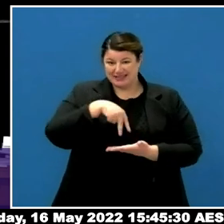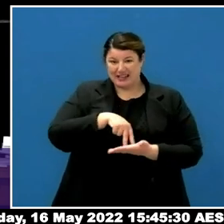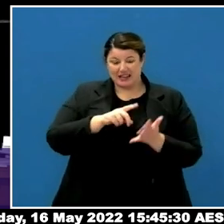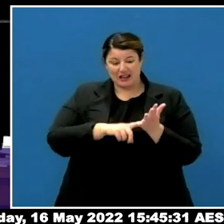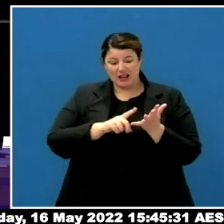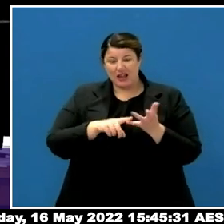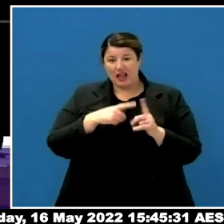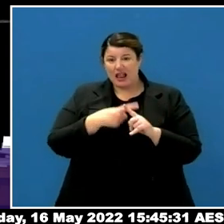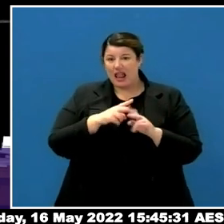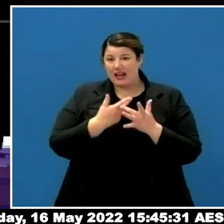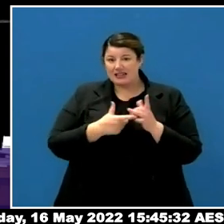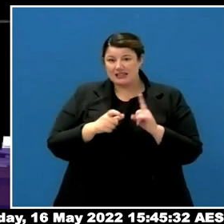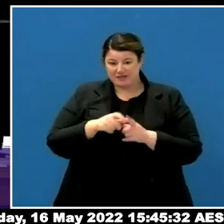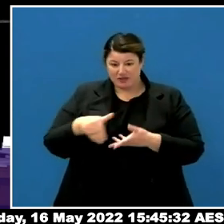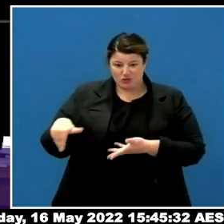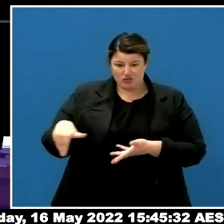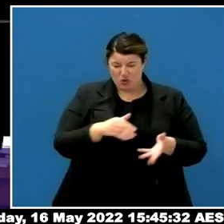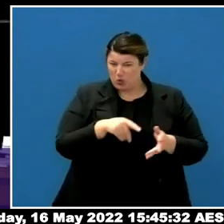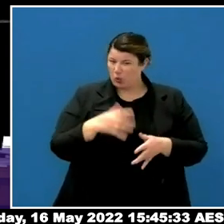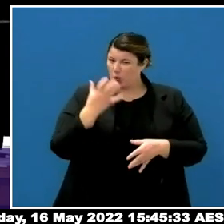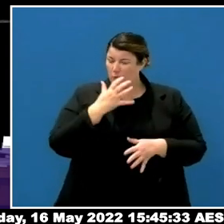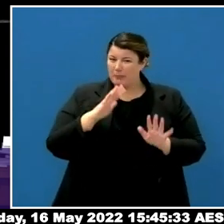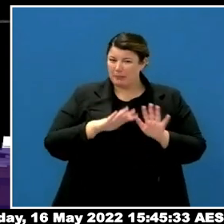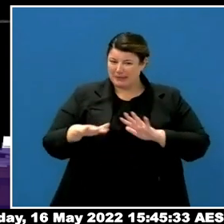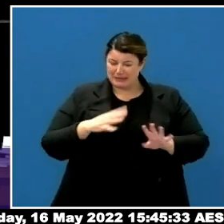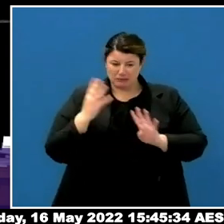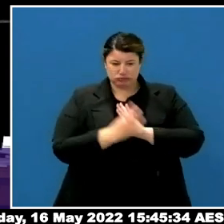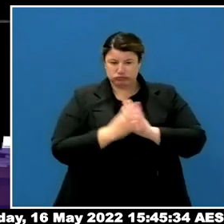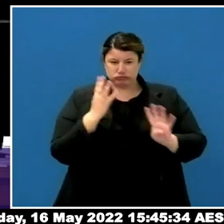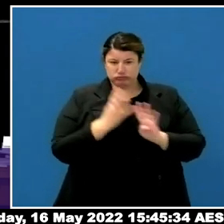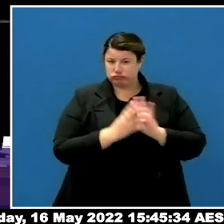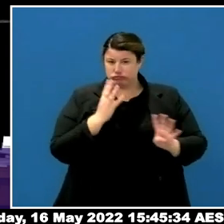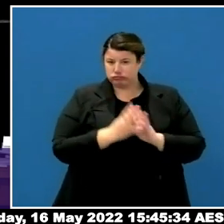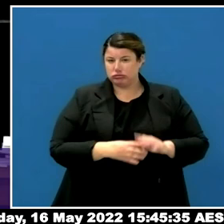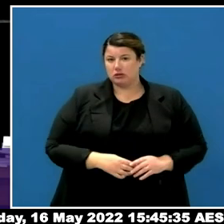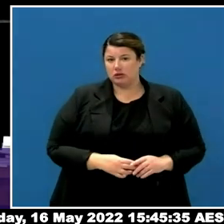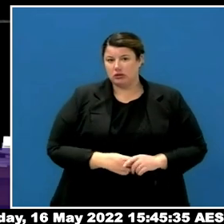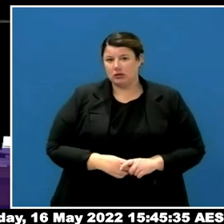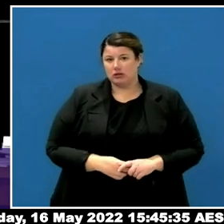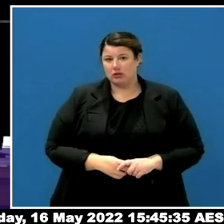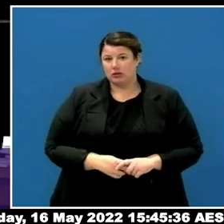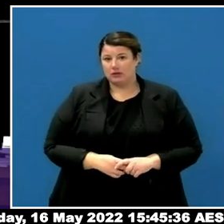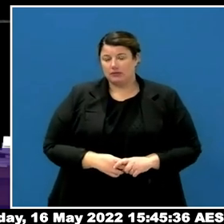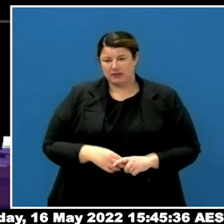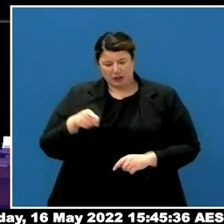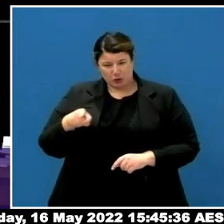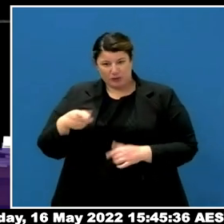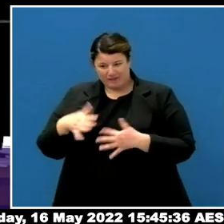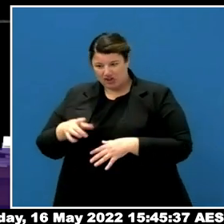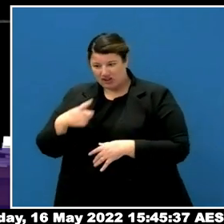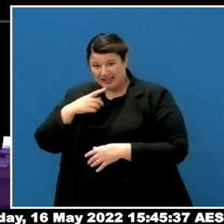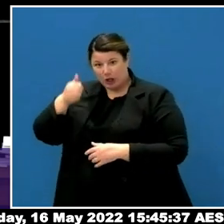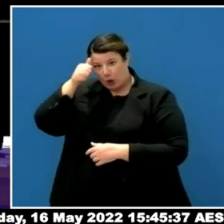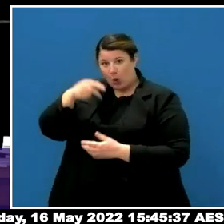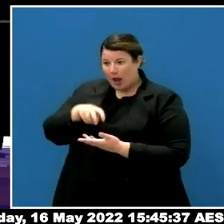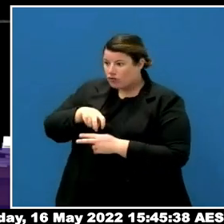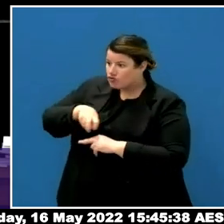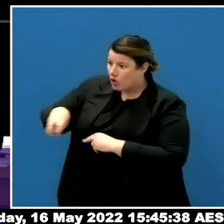And you just gave some evidence he doesn't have any road awareness - road safety awareness. SUZIE: No. MR FOGARTY: What about stranger danger? No, none whatsoever.